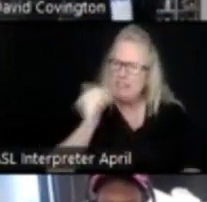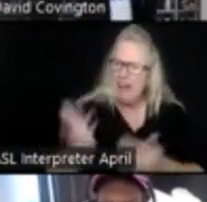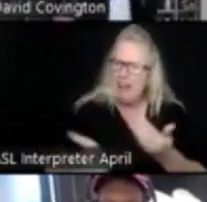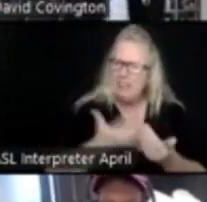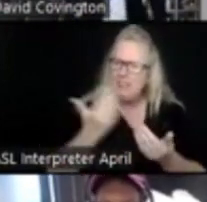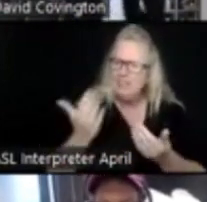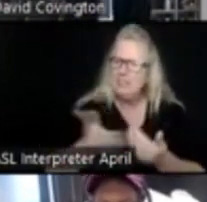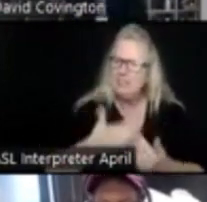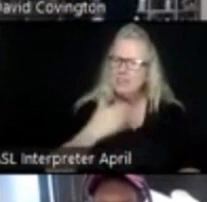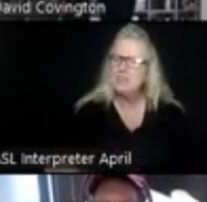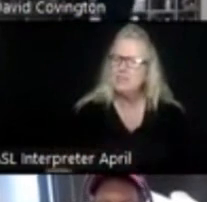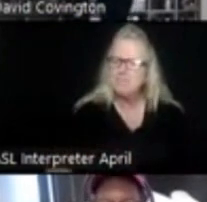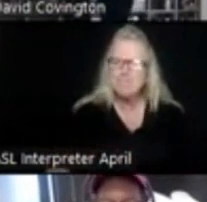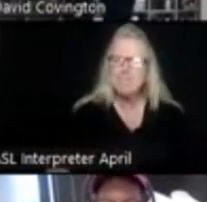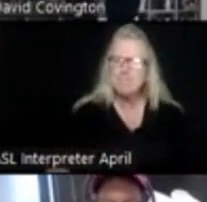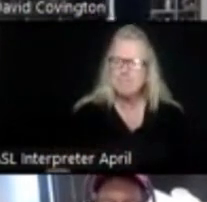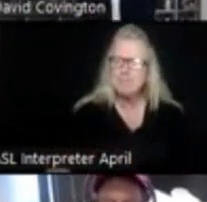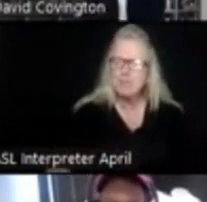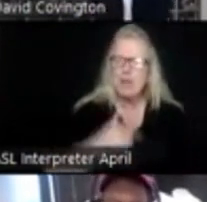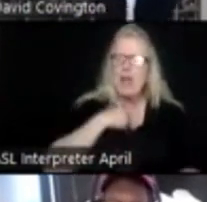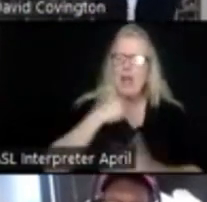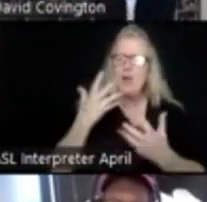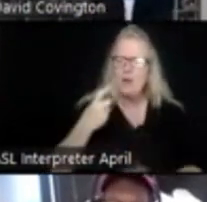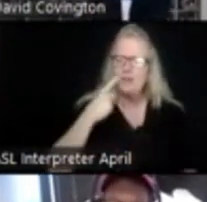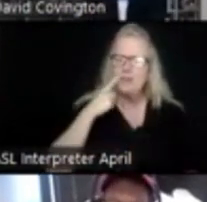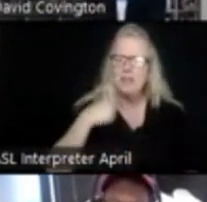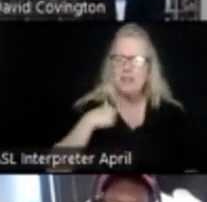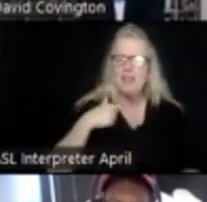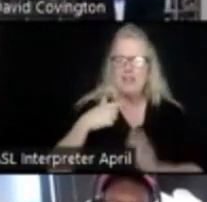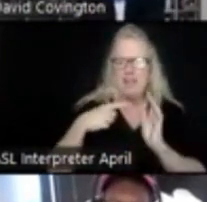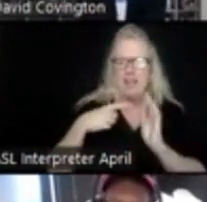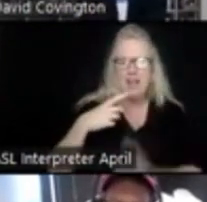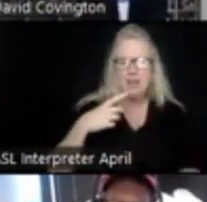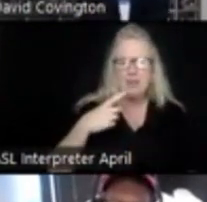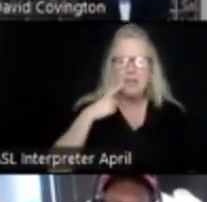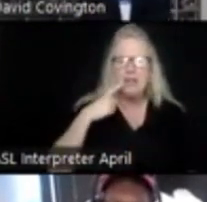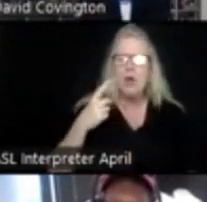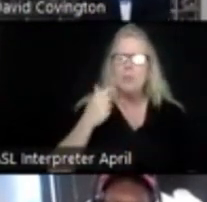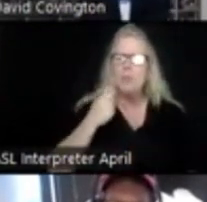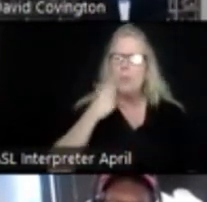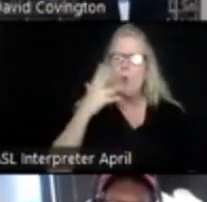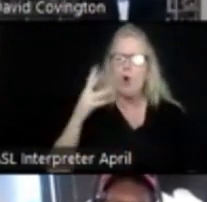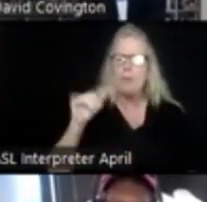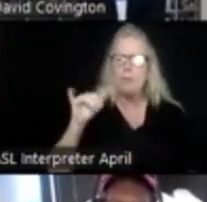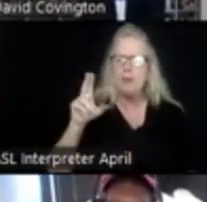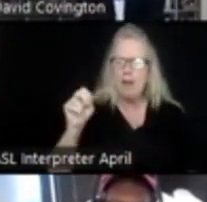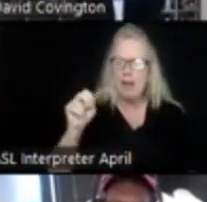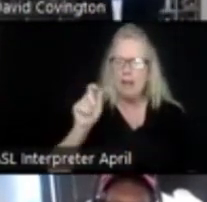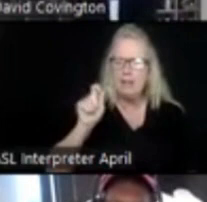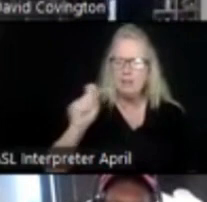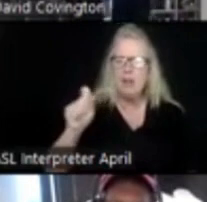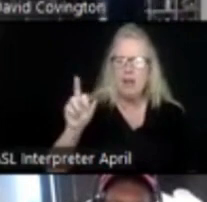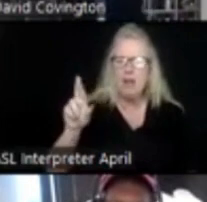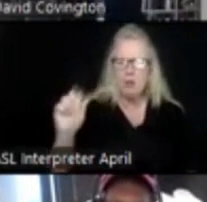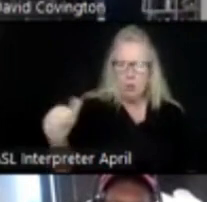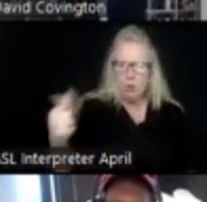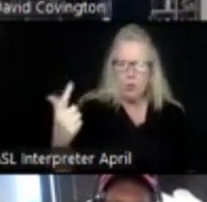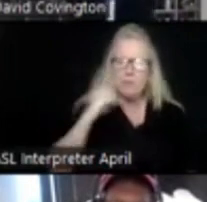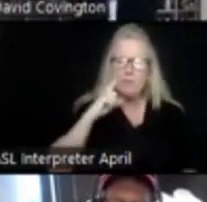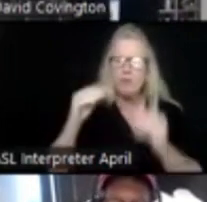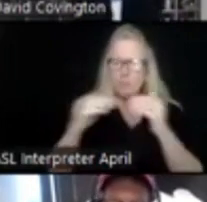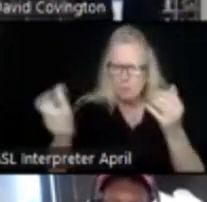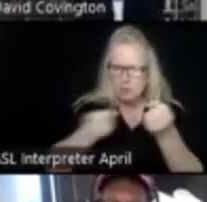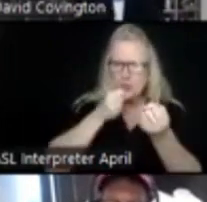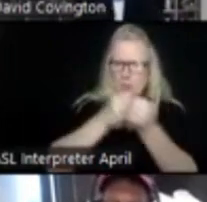I WOULD LIKE TO SAY THAT ALSO REPRESENT ONE.LINE.ORG FOR A SUPPORT LINE.